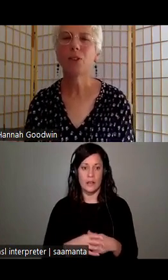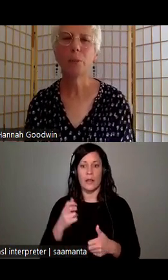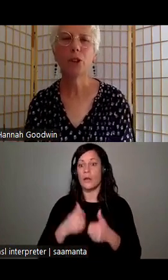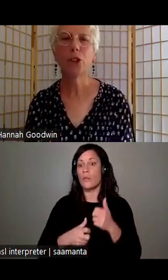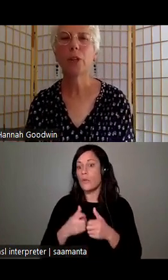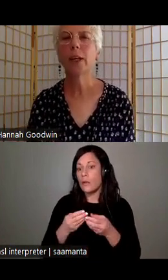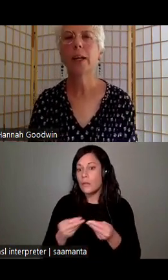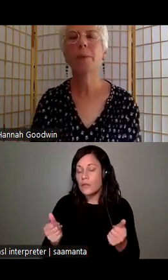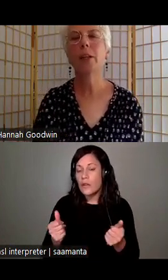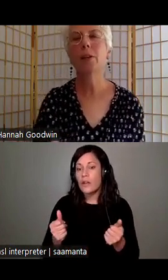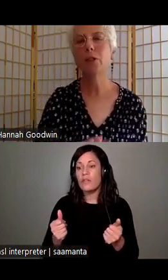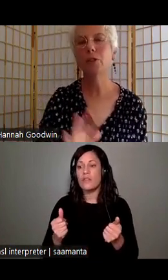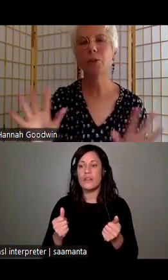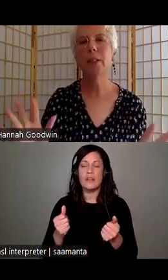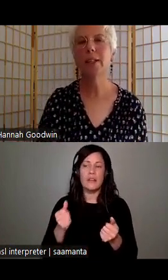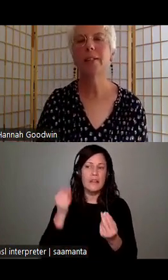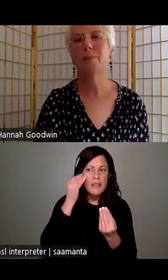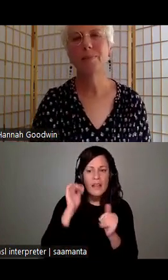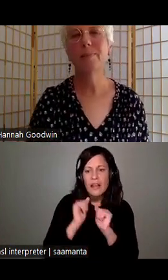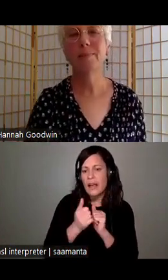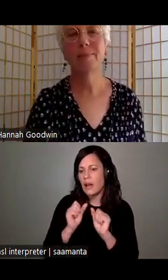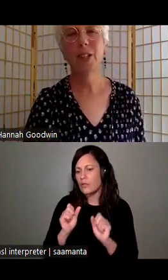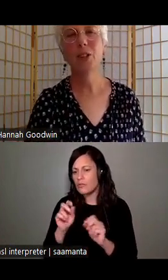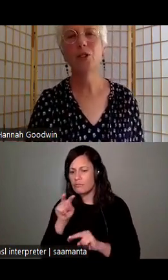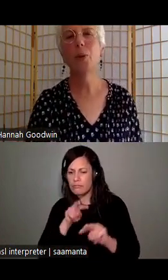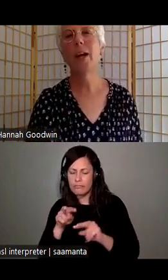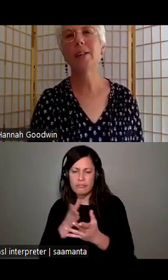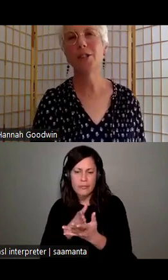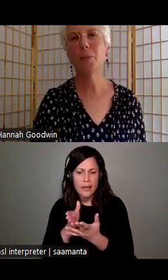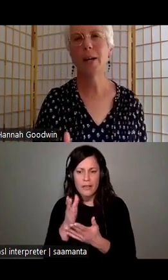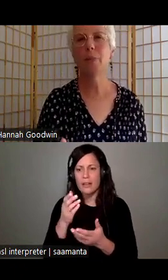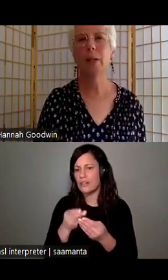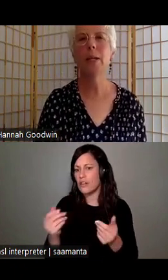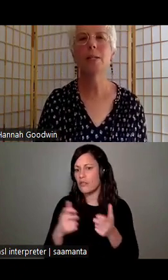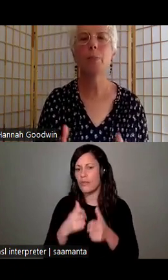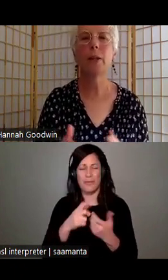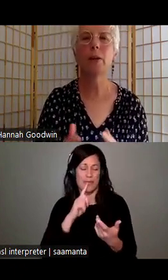and troubleshooting. I mean there's really... There's no end to the possibilities,